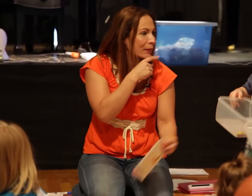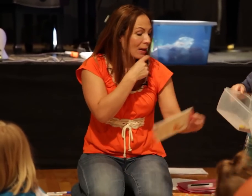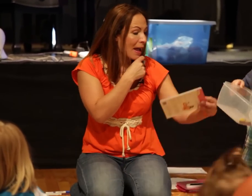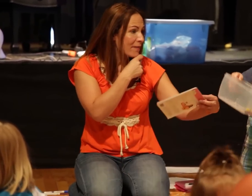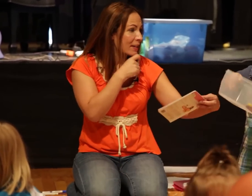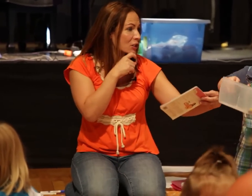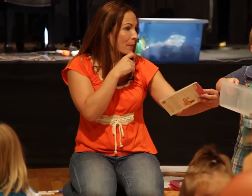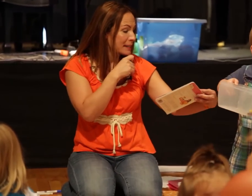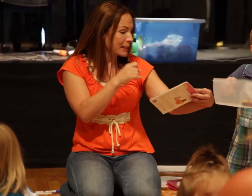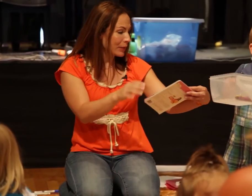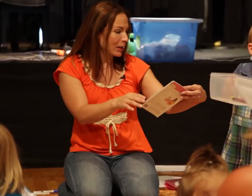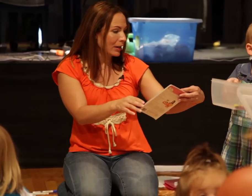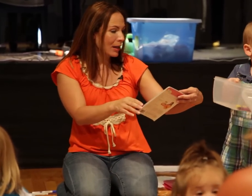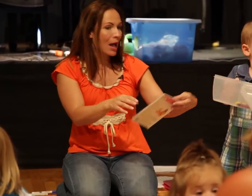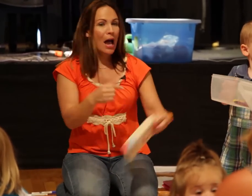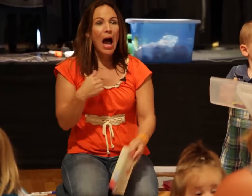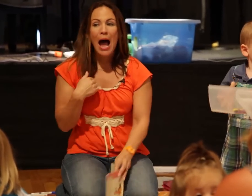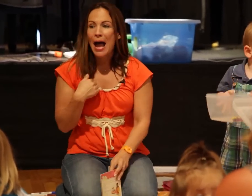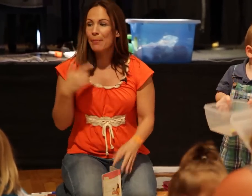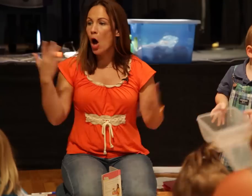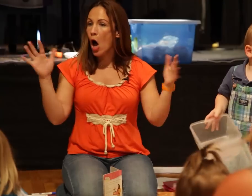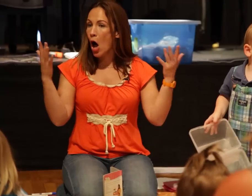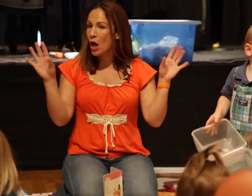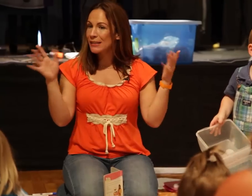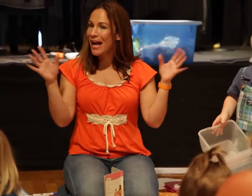I finished my cereal. I'm ALL-DONE.